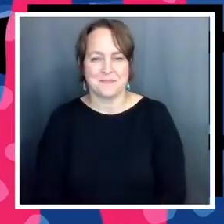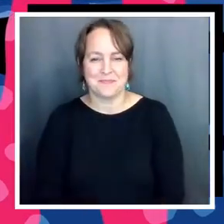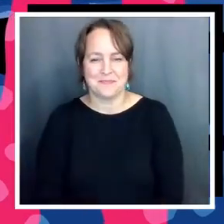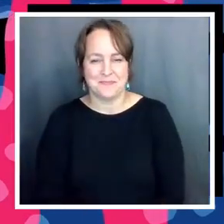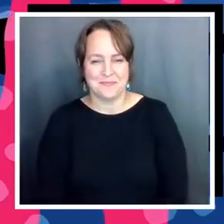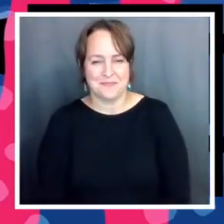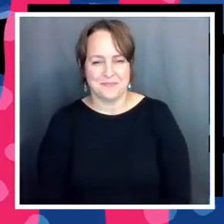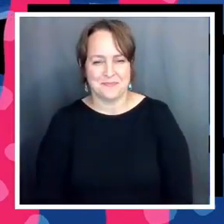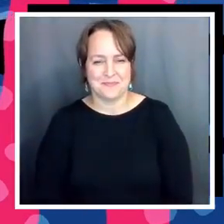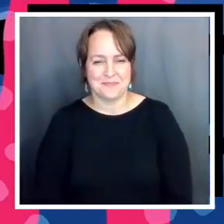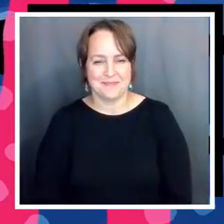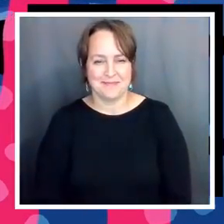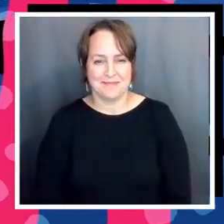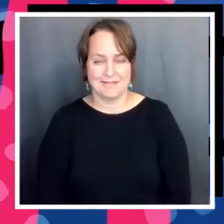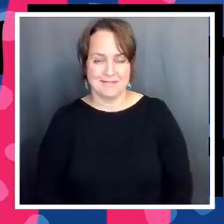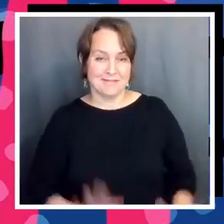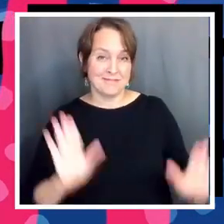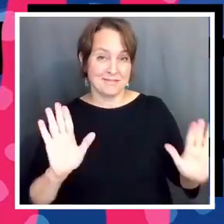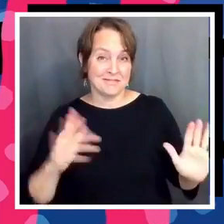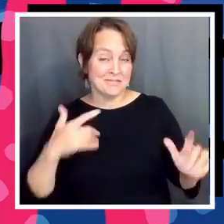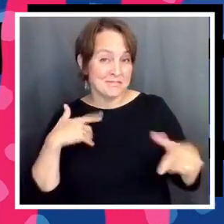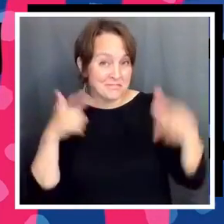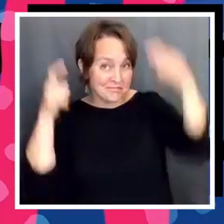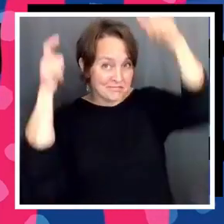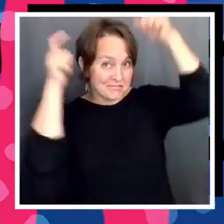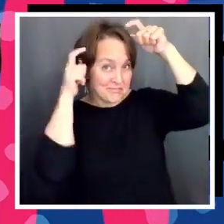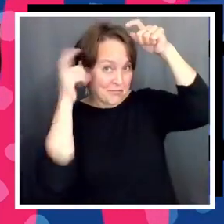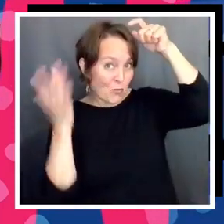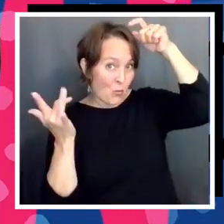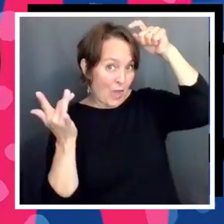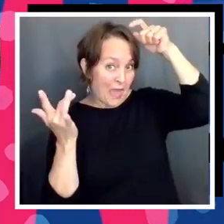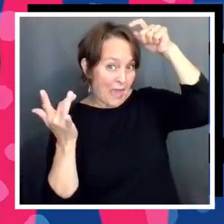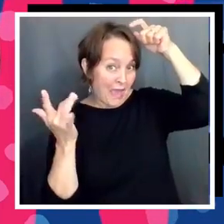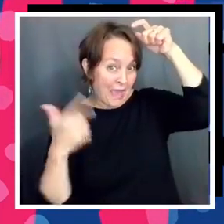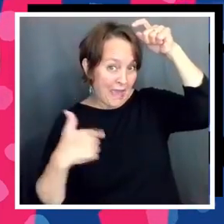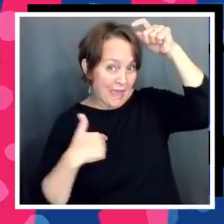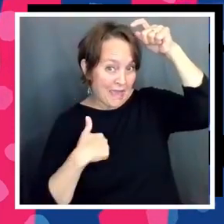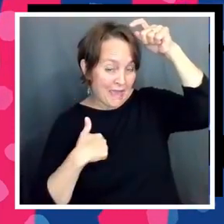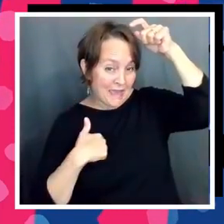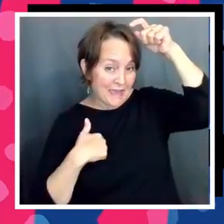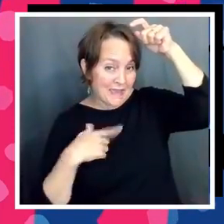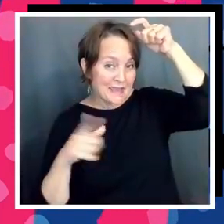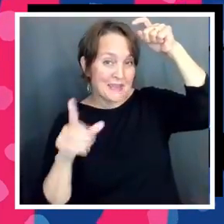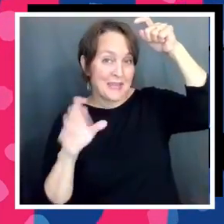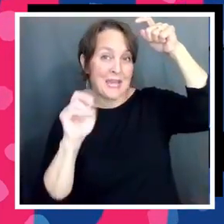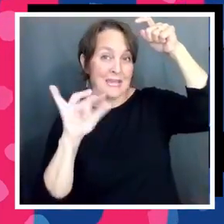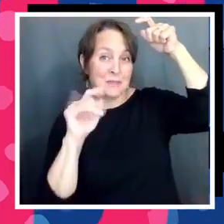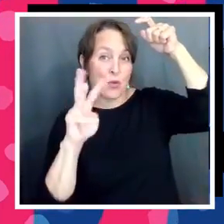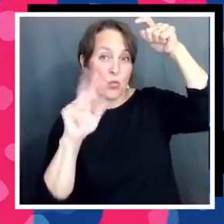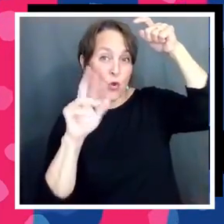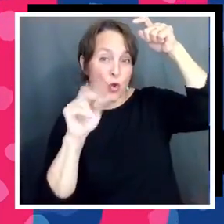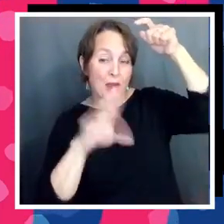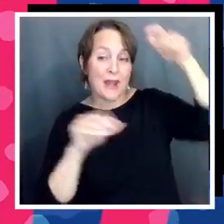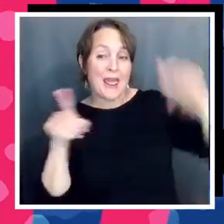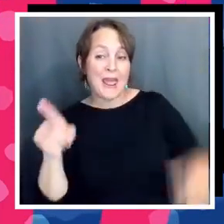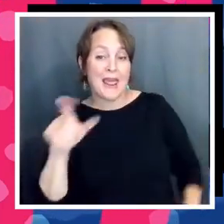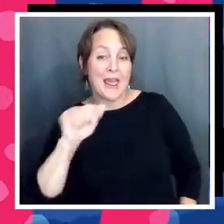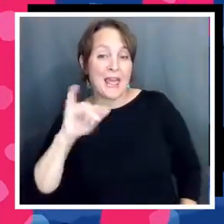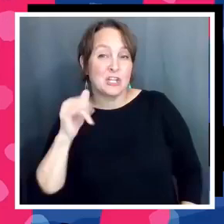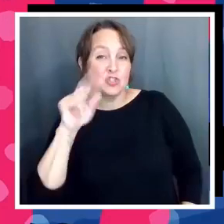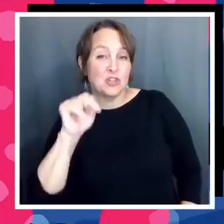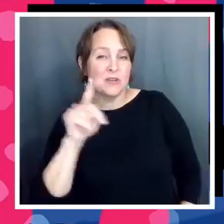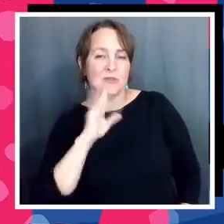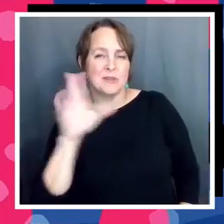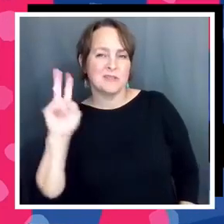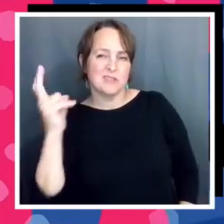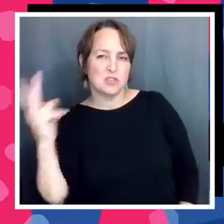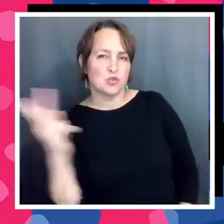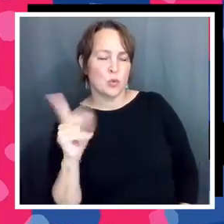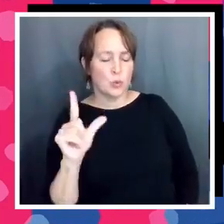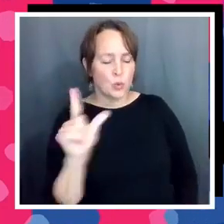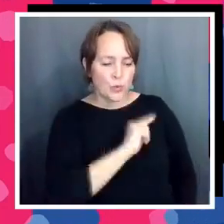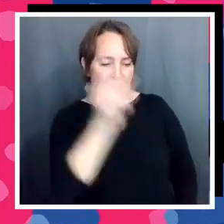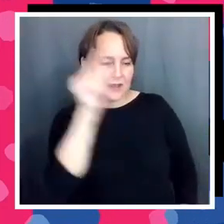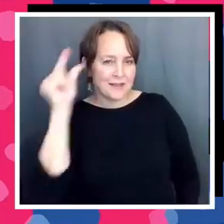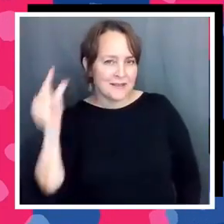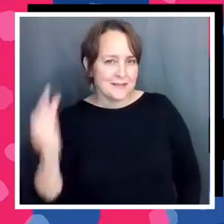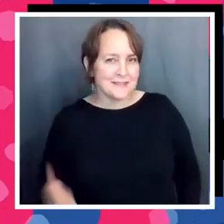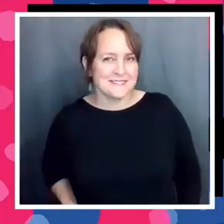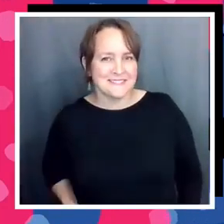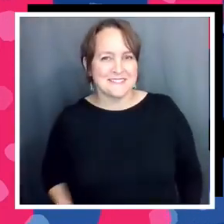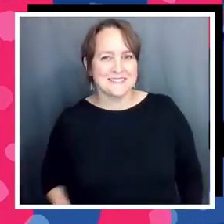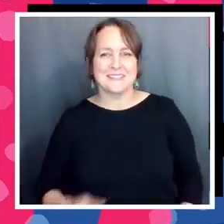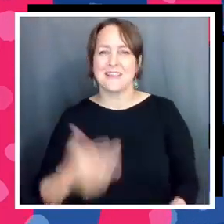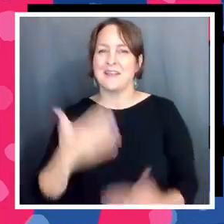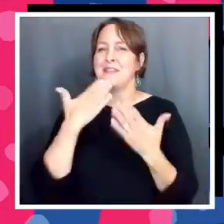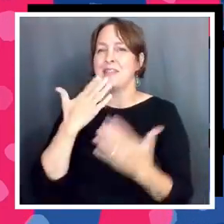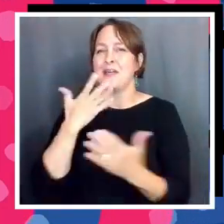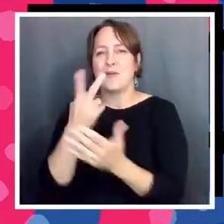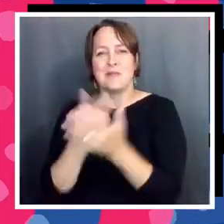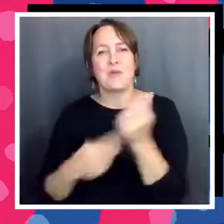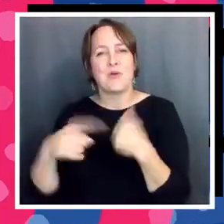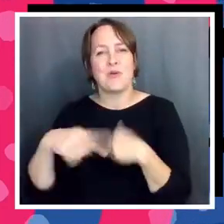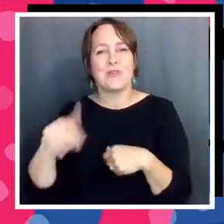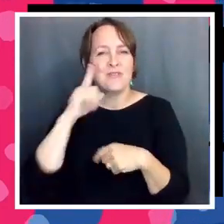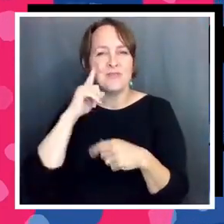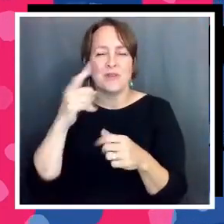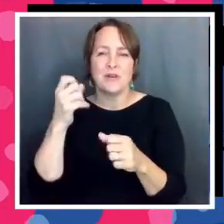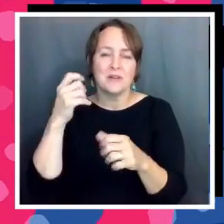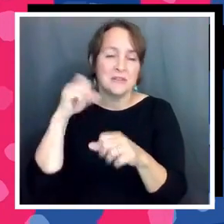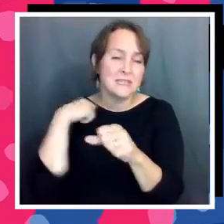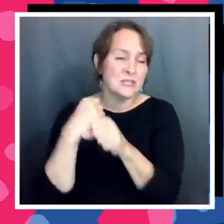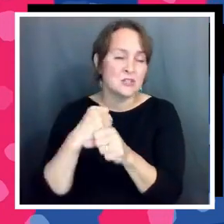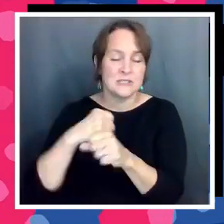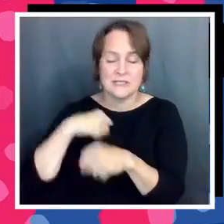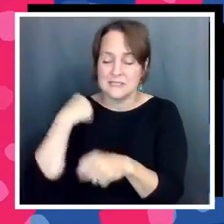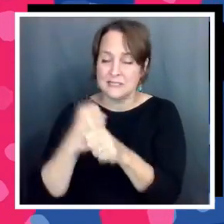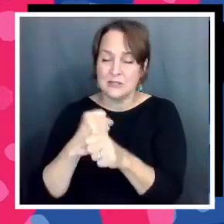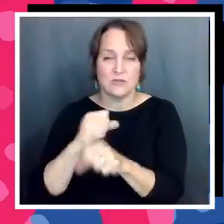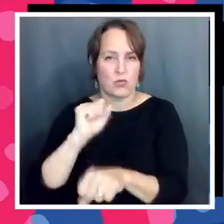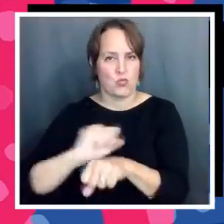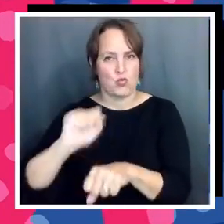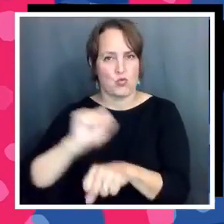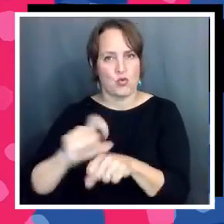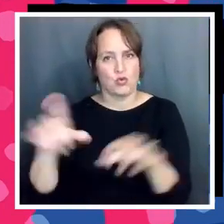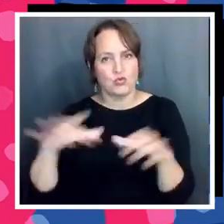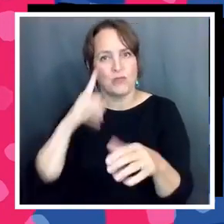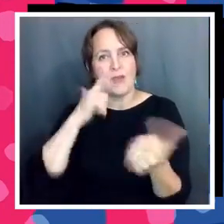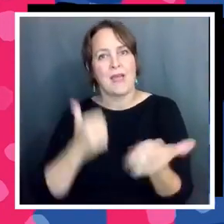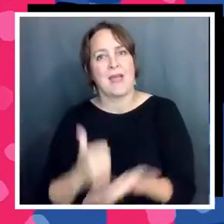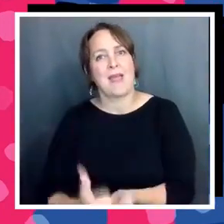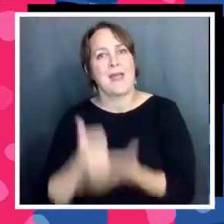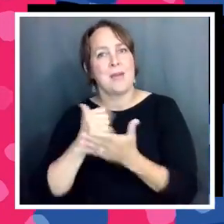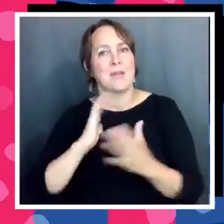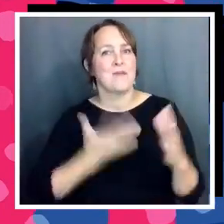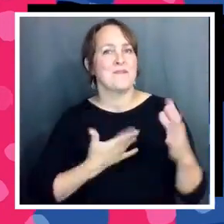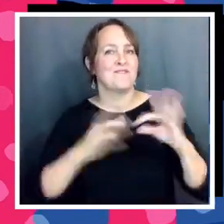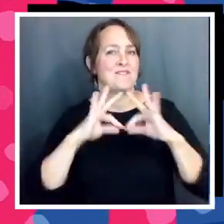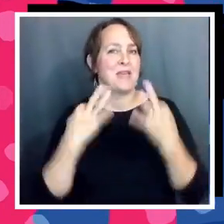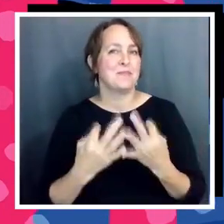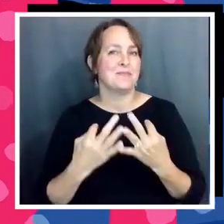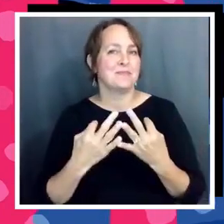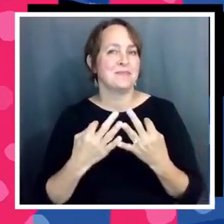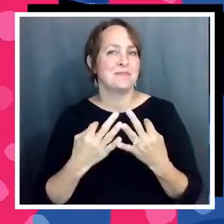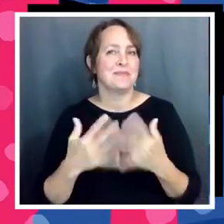CHILD TAX CREDIT.GOV TO LEARN